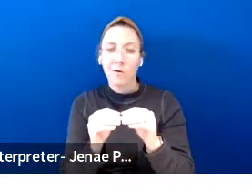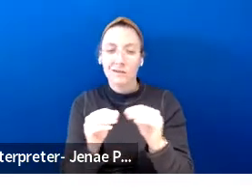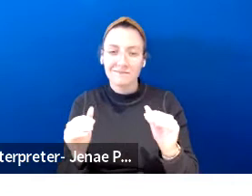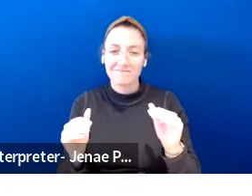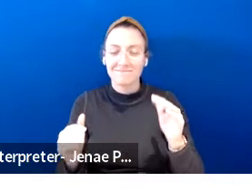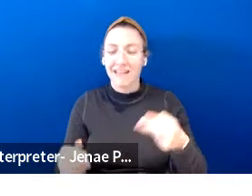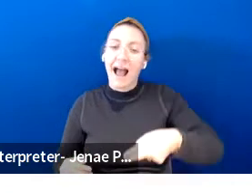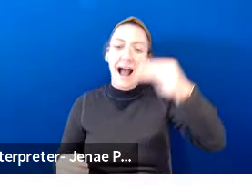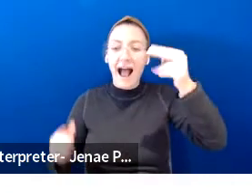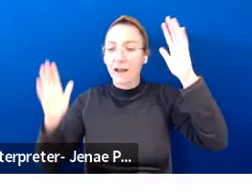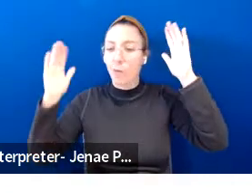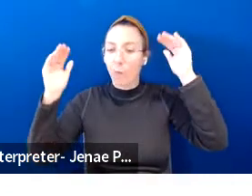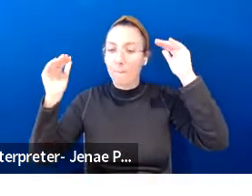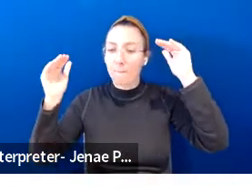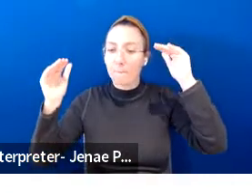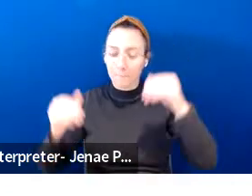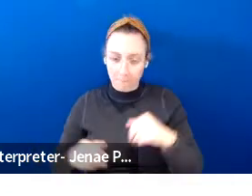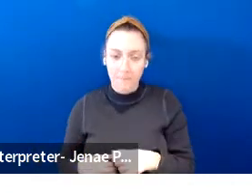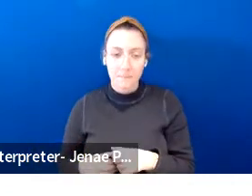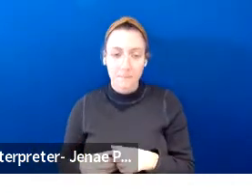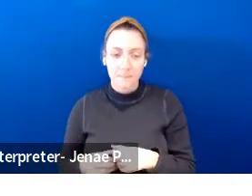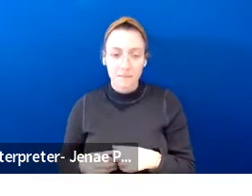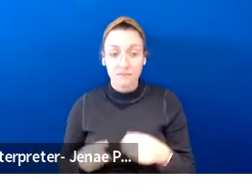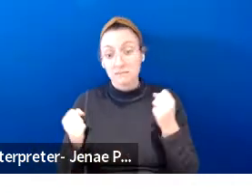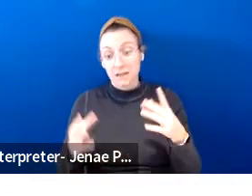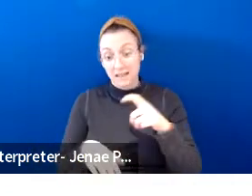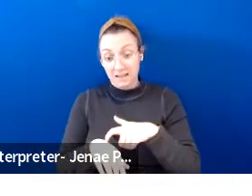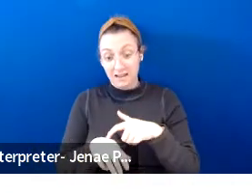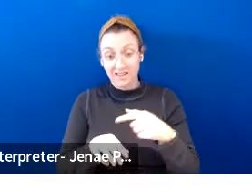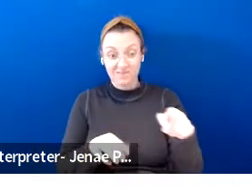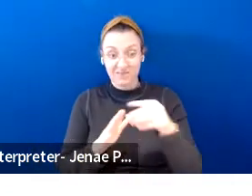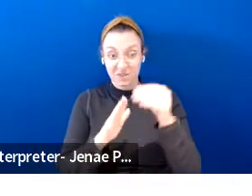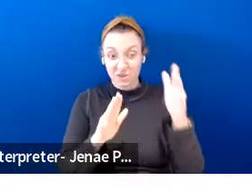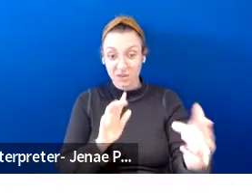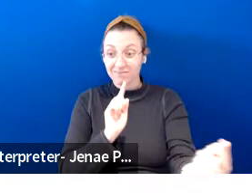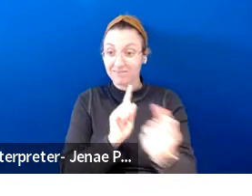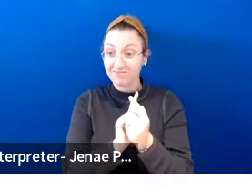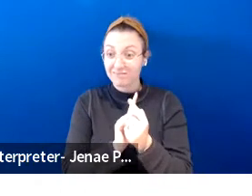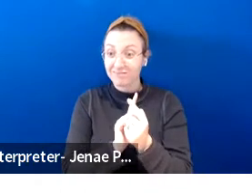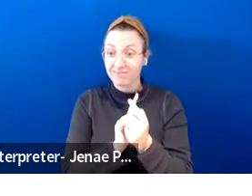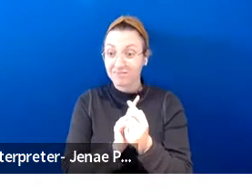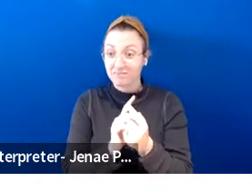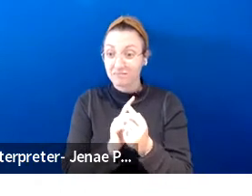A lot of times when our students come to us, they have a lot of potential willpower relative,